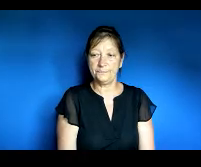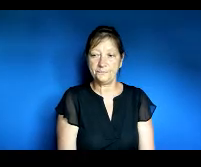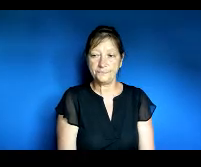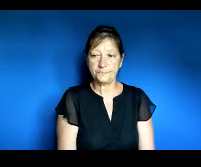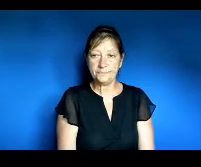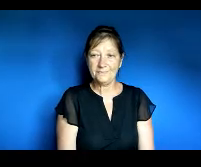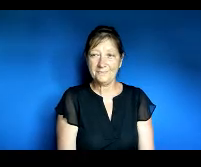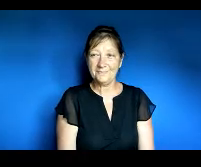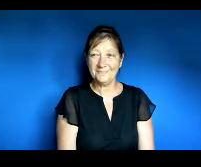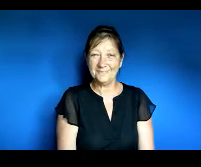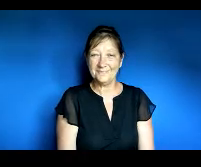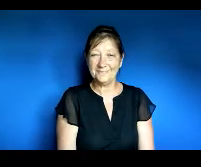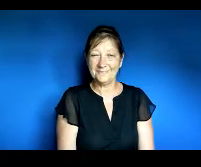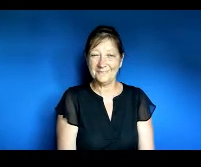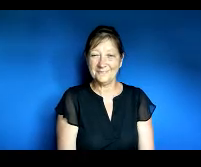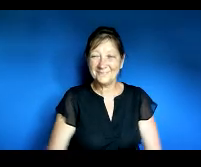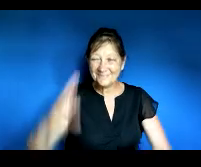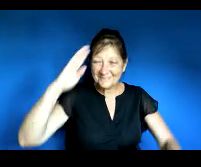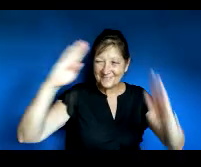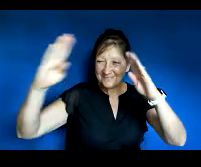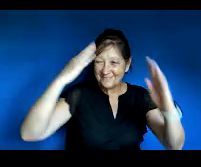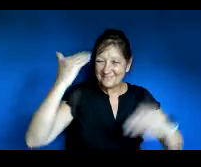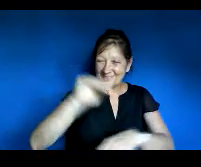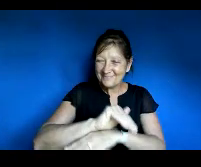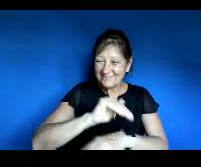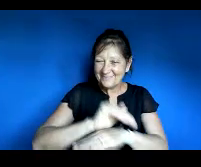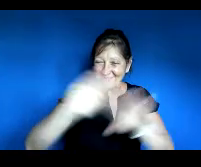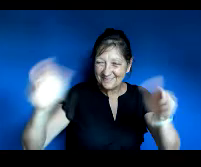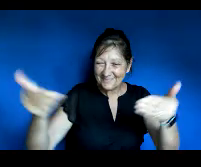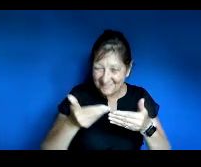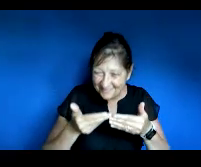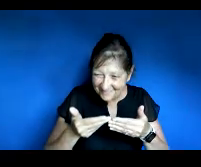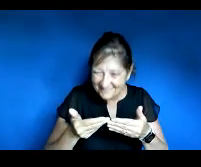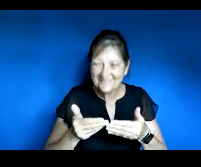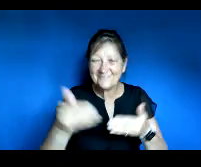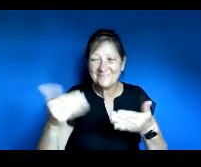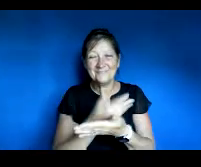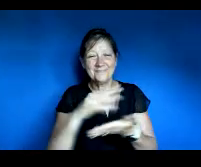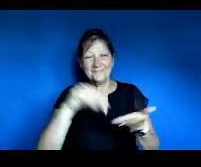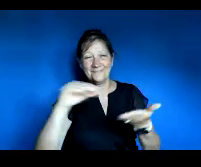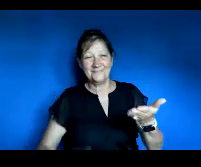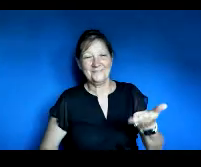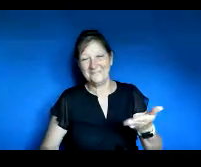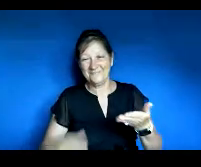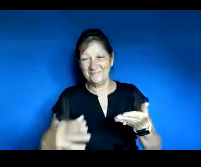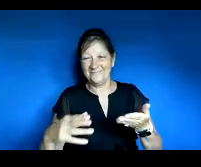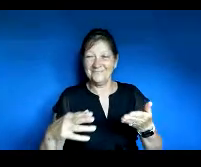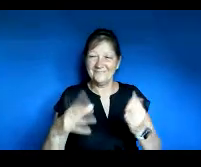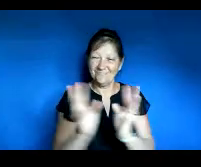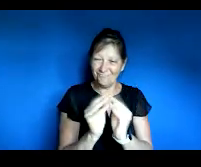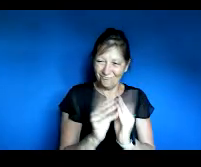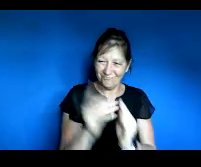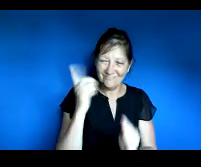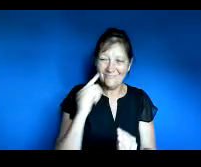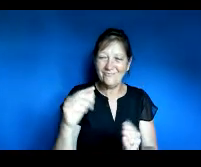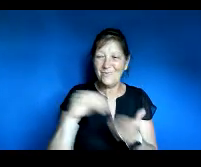All right, good evening, everyone. Welcome to the new Student Insight session for Student Accessibility Services.